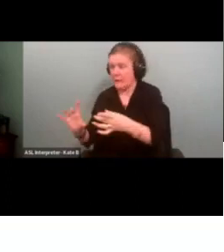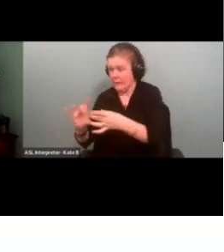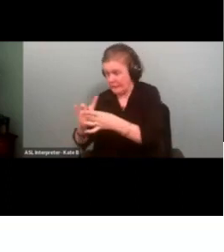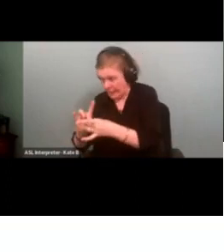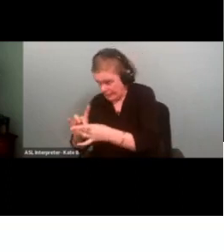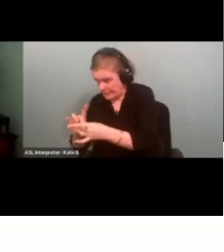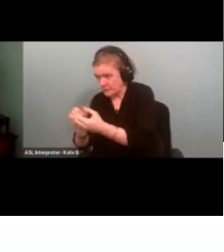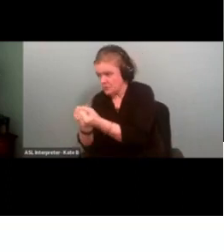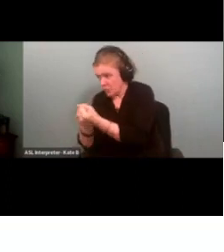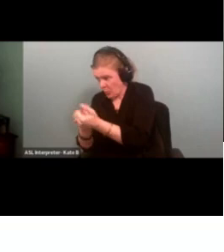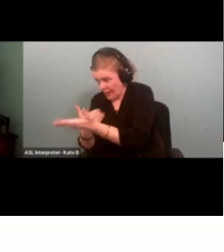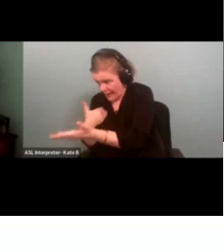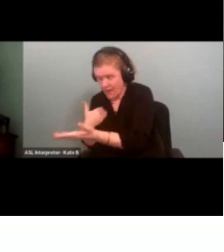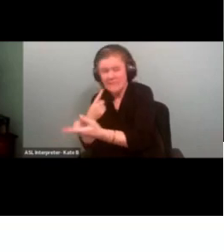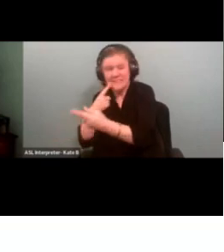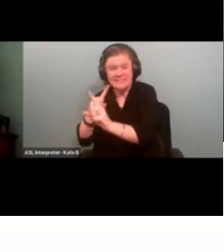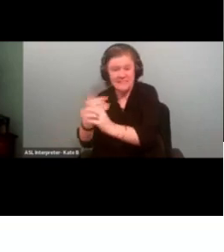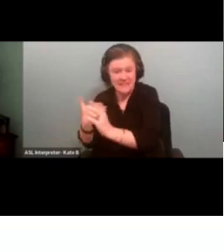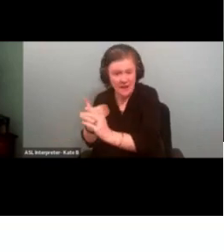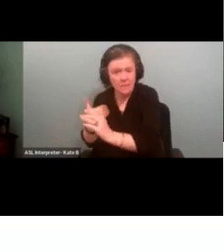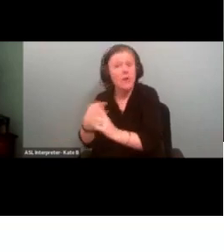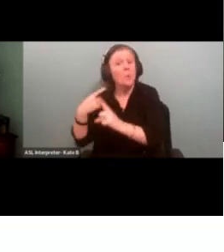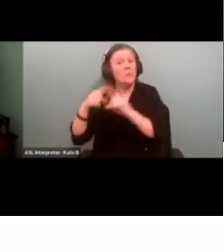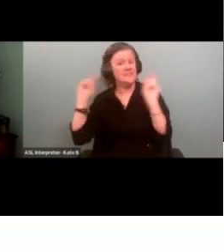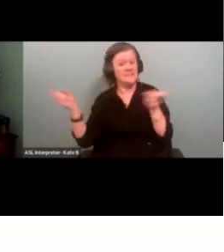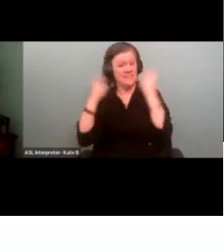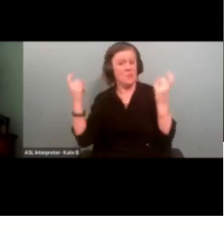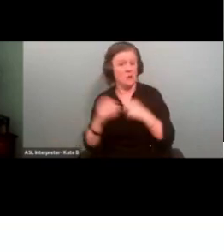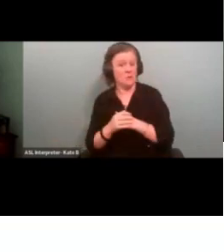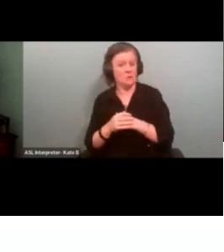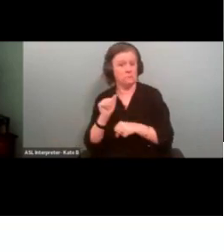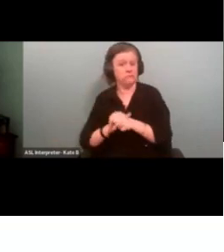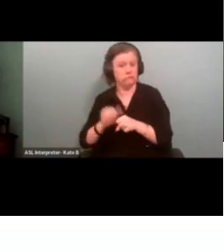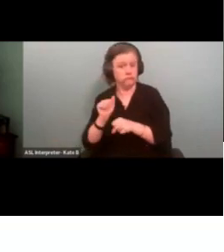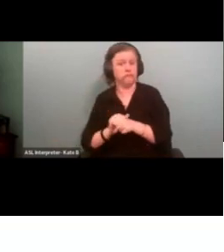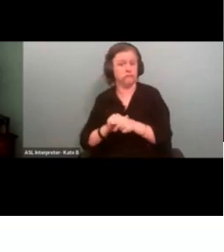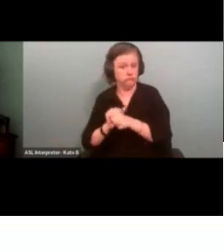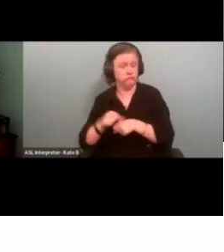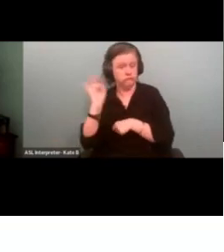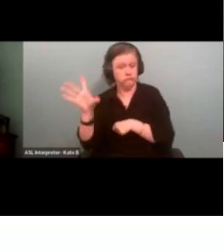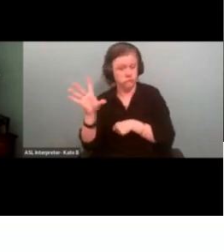those successes, and then we're celebrating this is a lot of work. These are a lot of folks that have been together for a